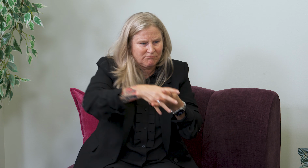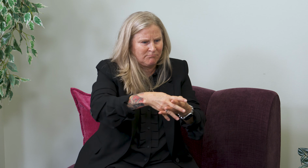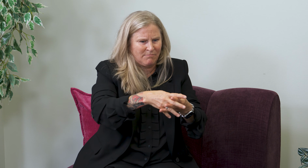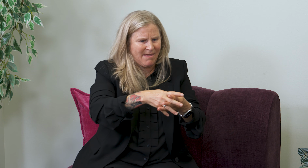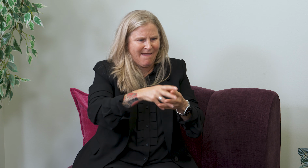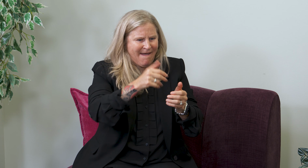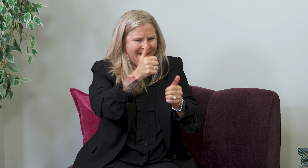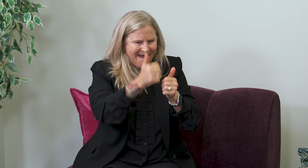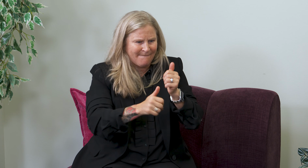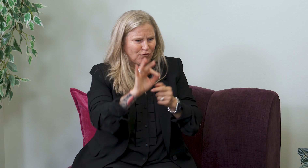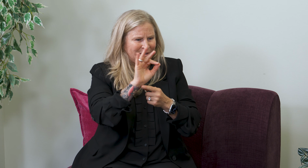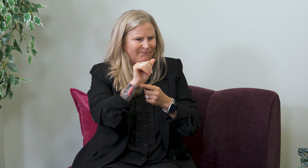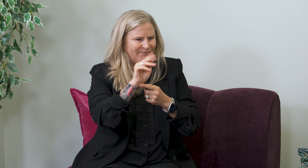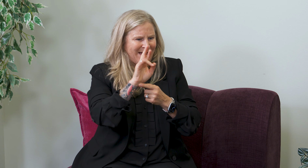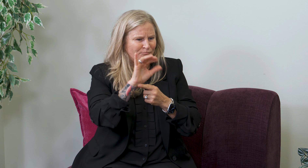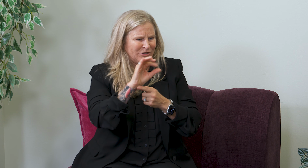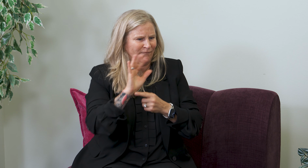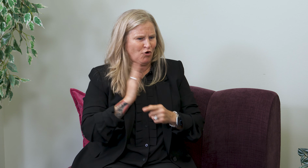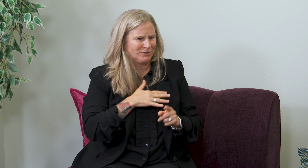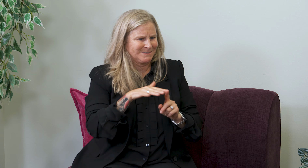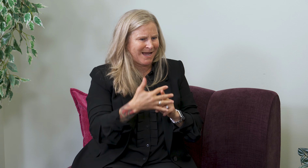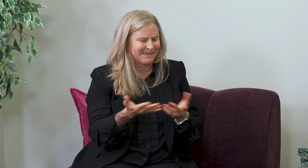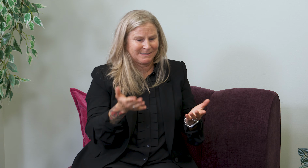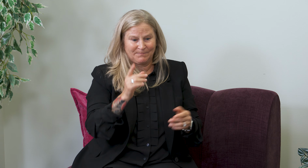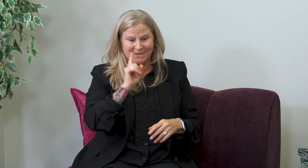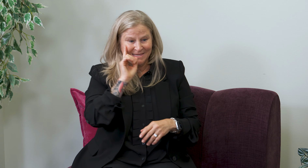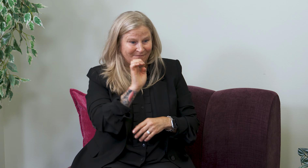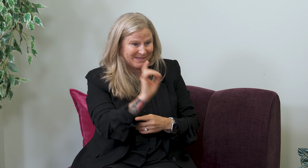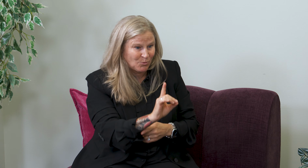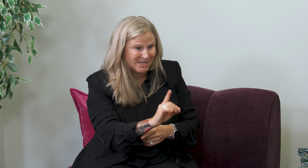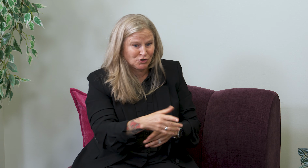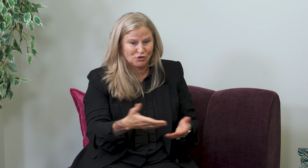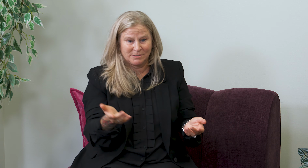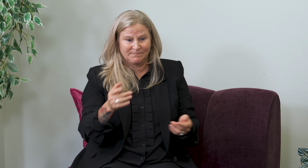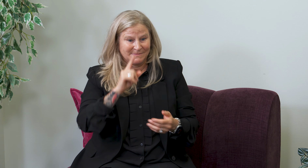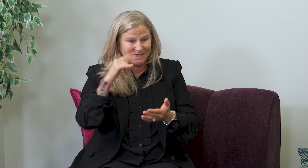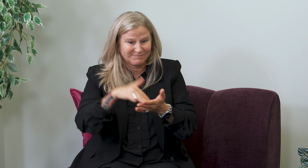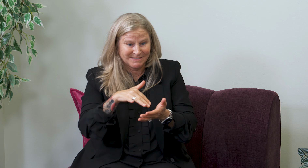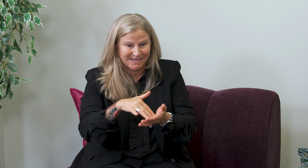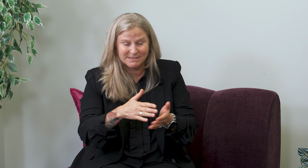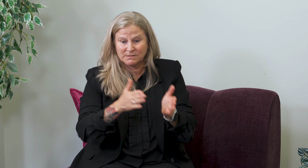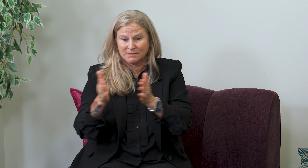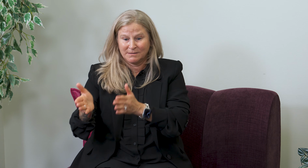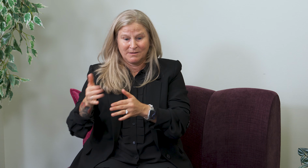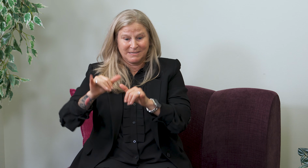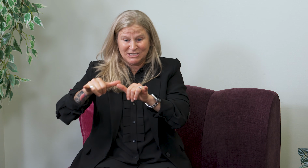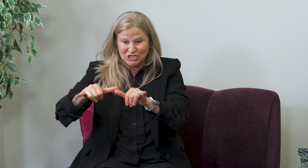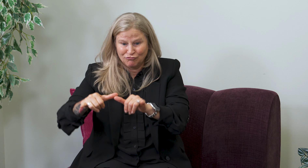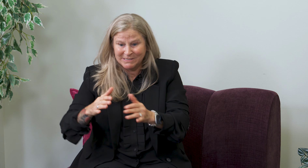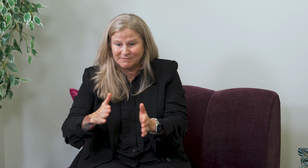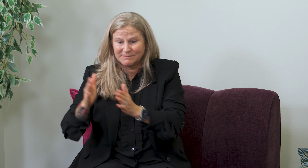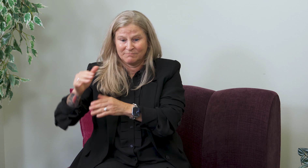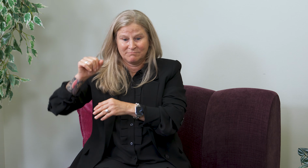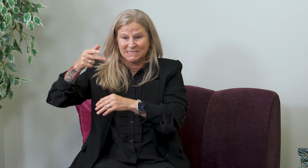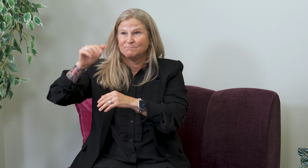We've been working on those partnerships and now AI is in the fabric of our society. We have deaf studies.